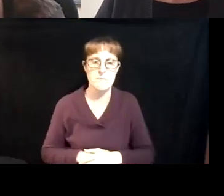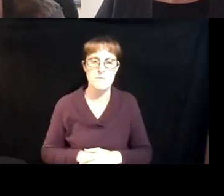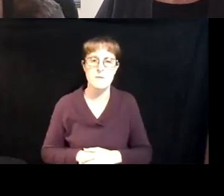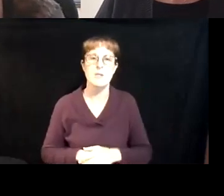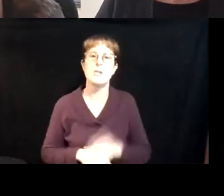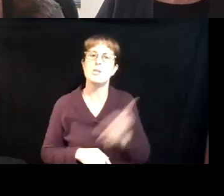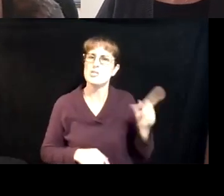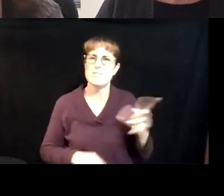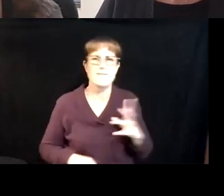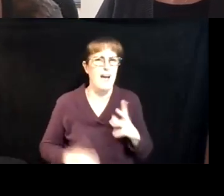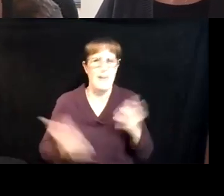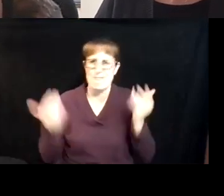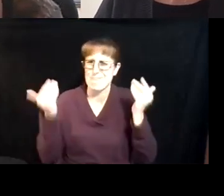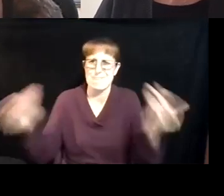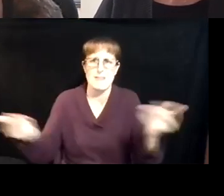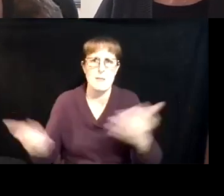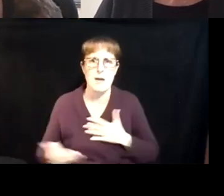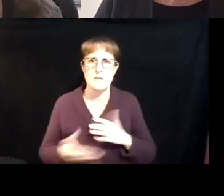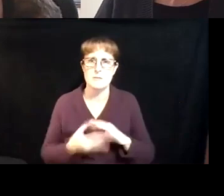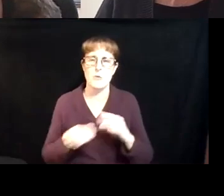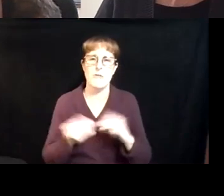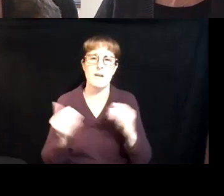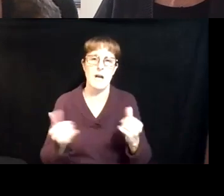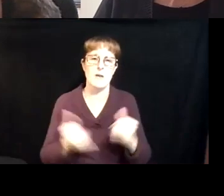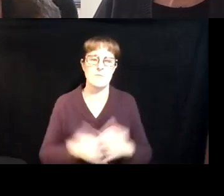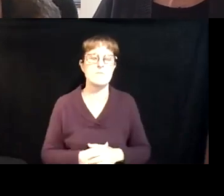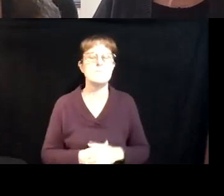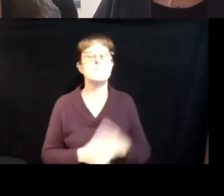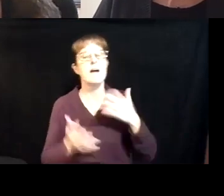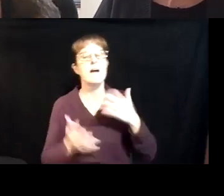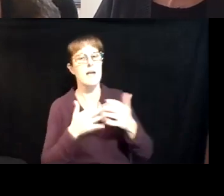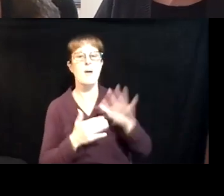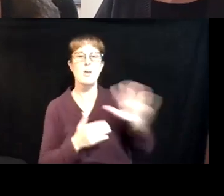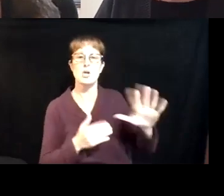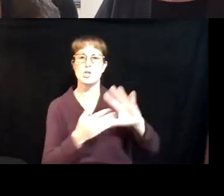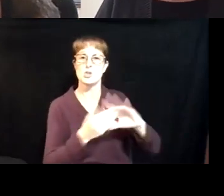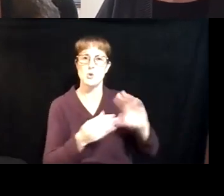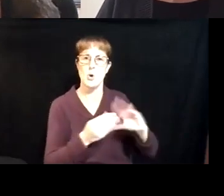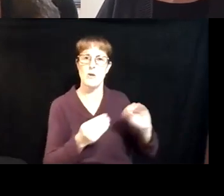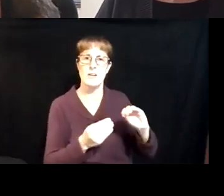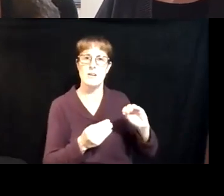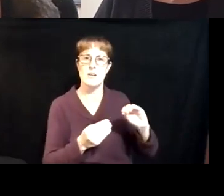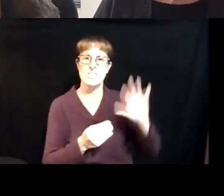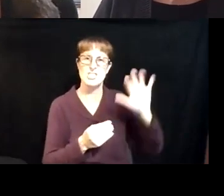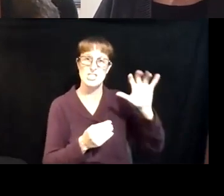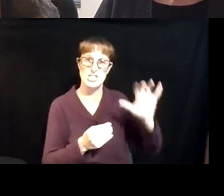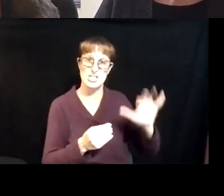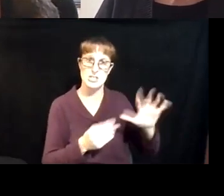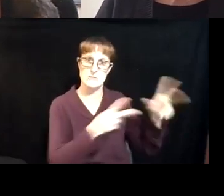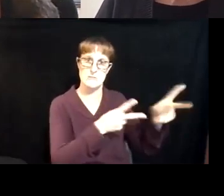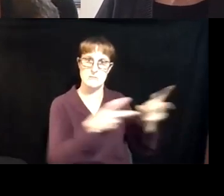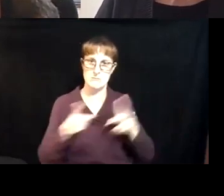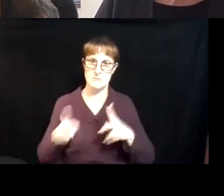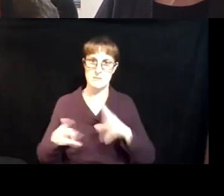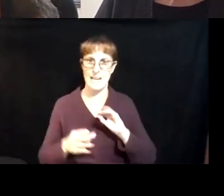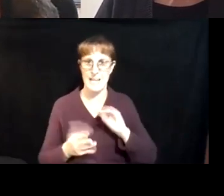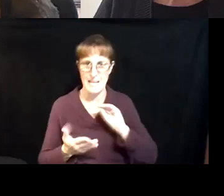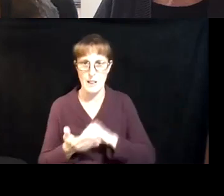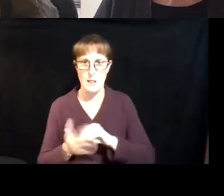A large part of her story is quoted in the book. It wasn't until the FDA and